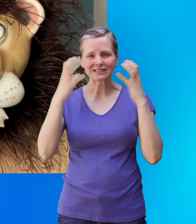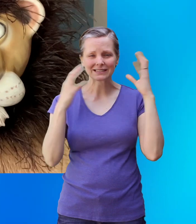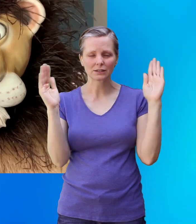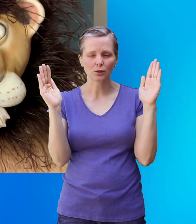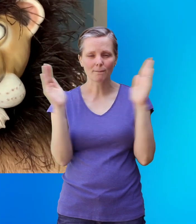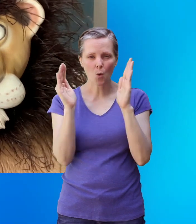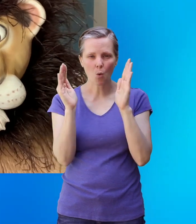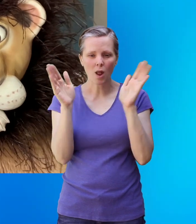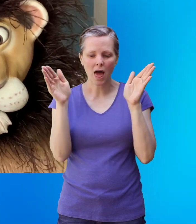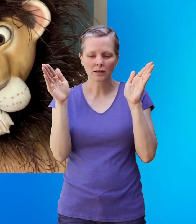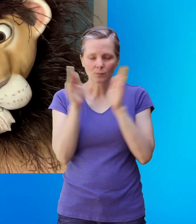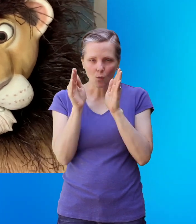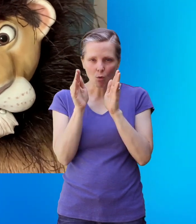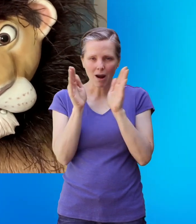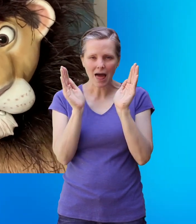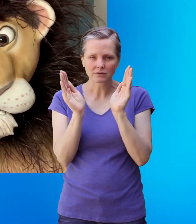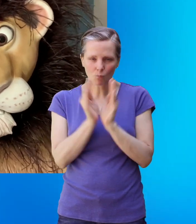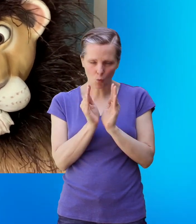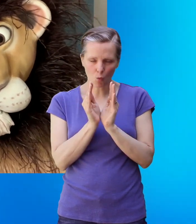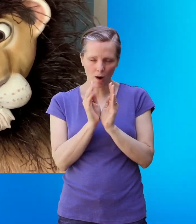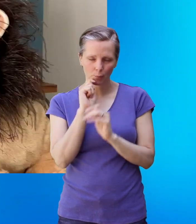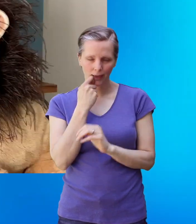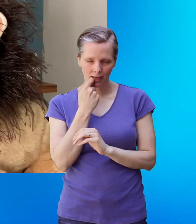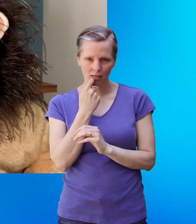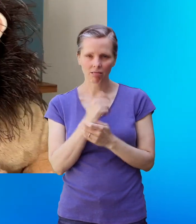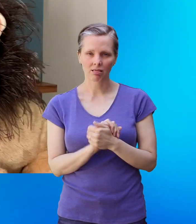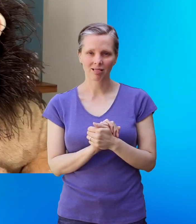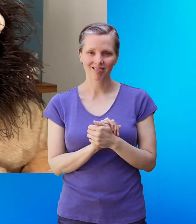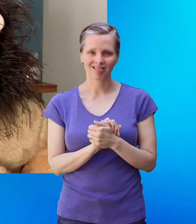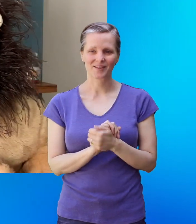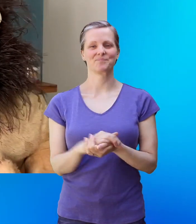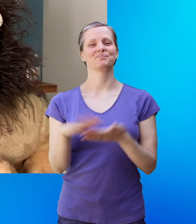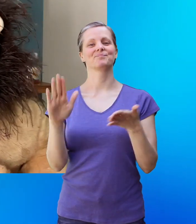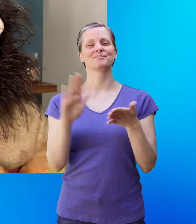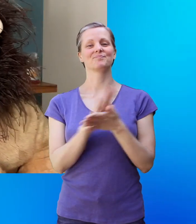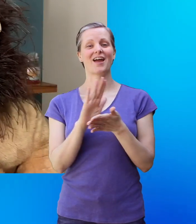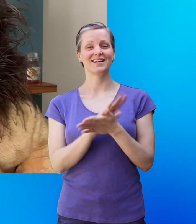smaller and smaller. It's been really great to share some time with you today,